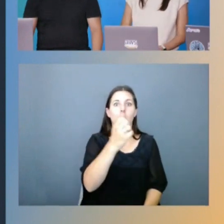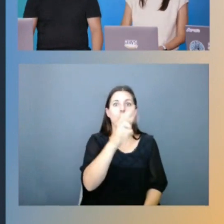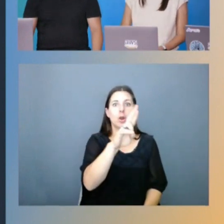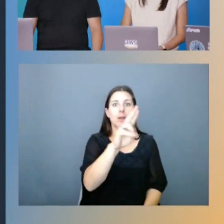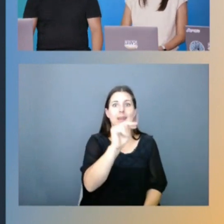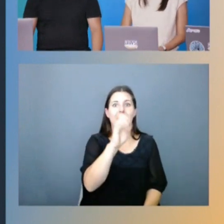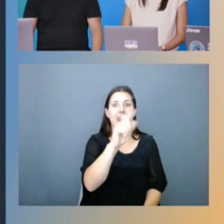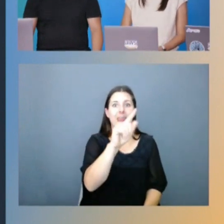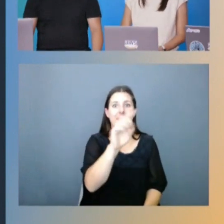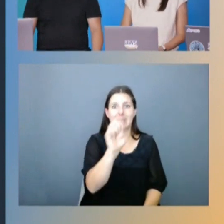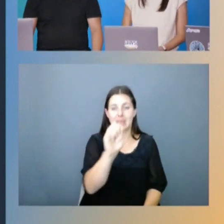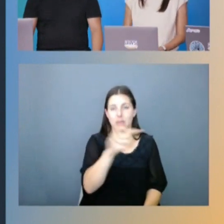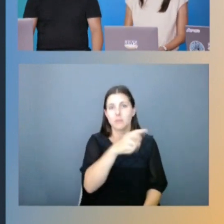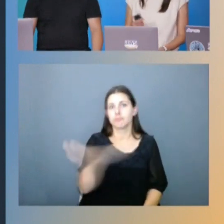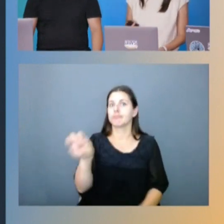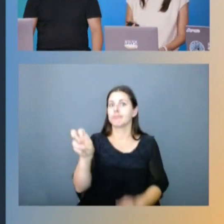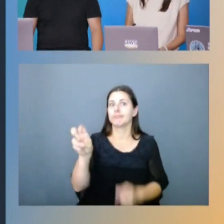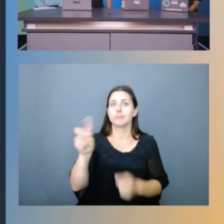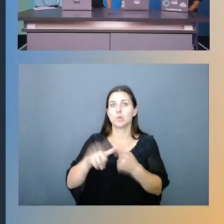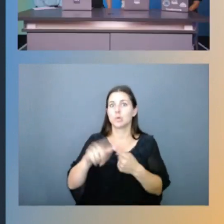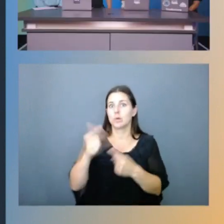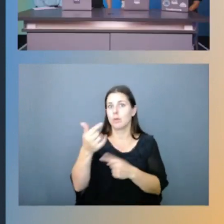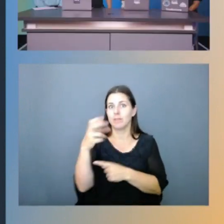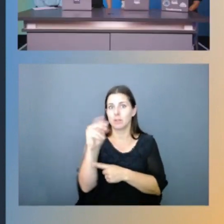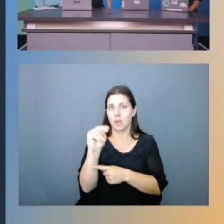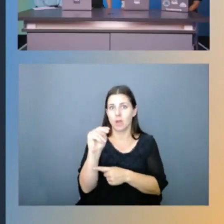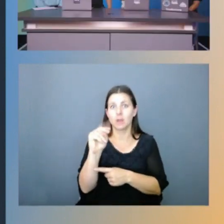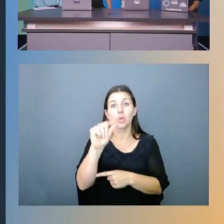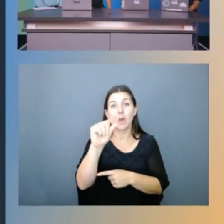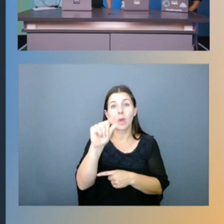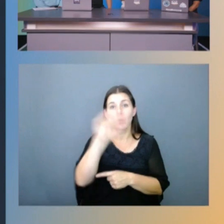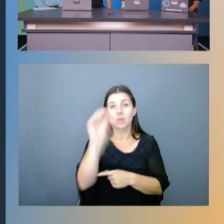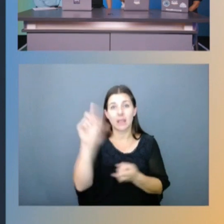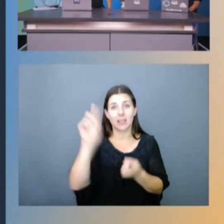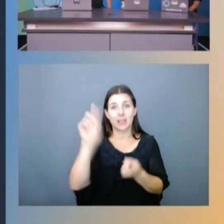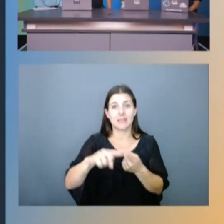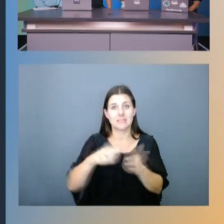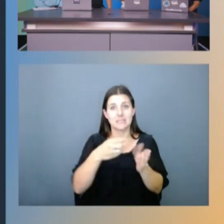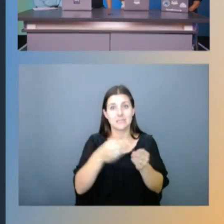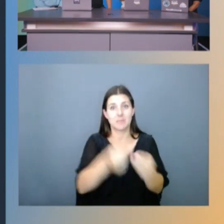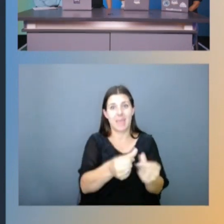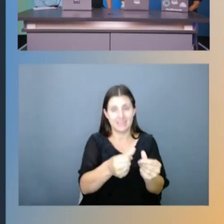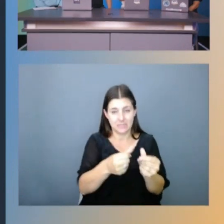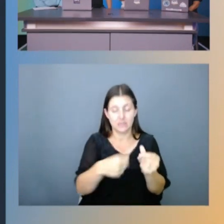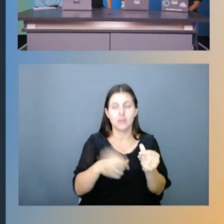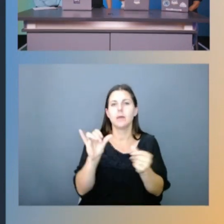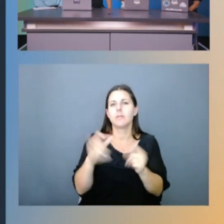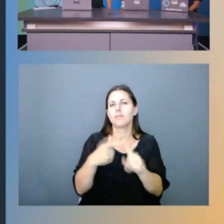over to Graviton and that led to 20% reduction in spend, and that came from a combination of cost savings